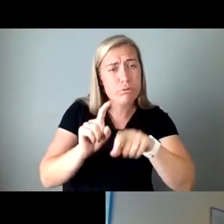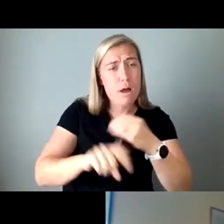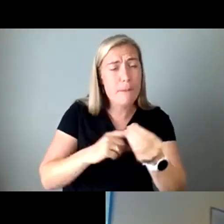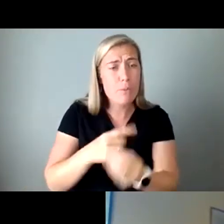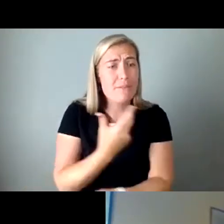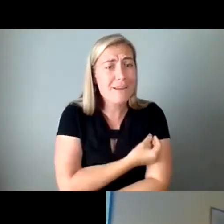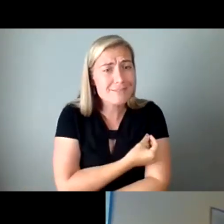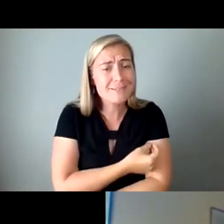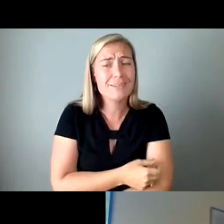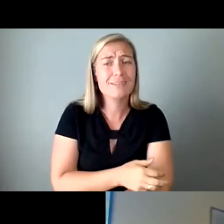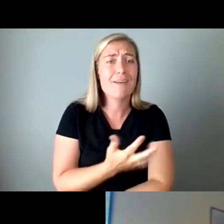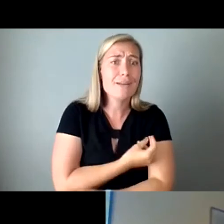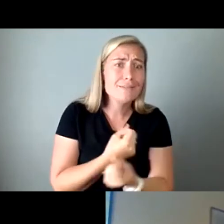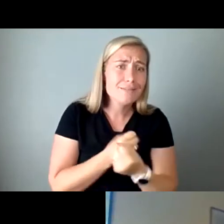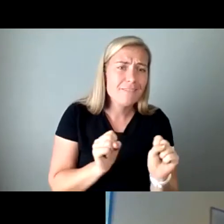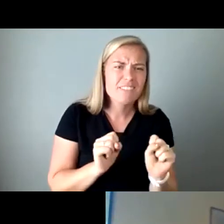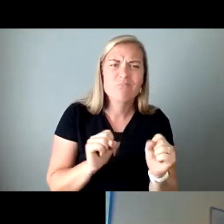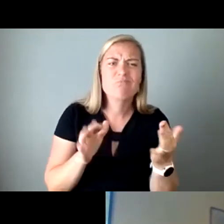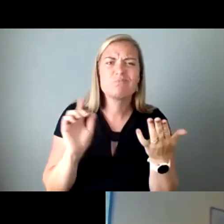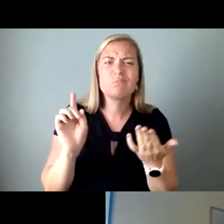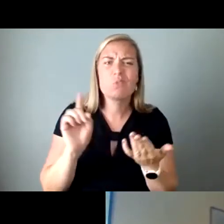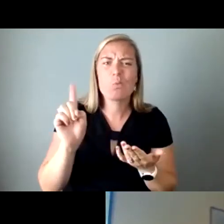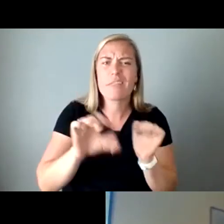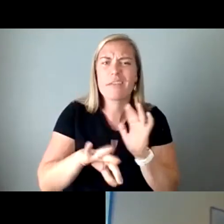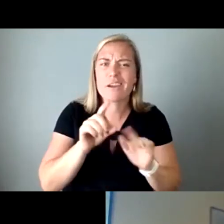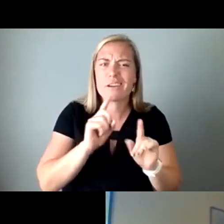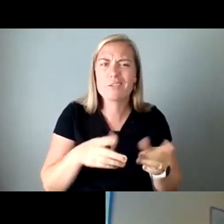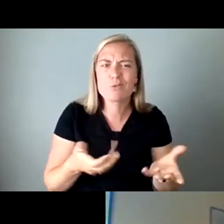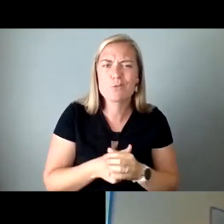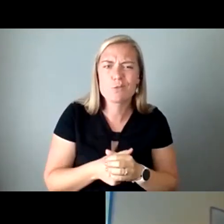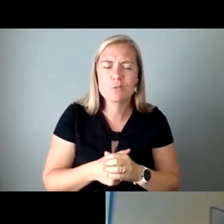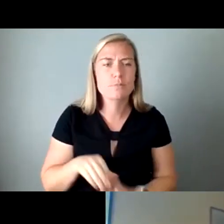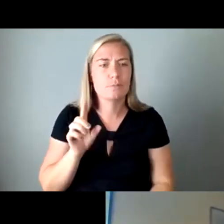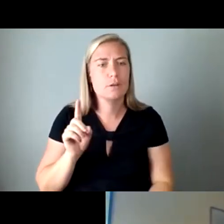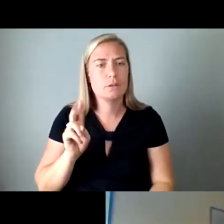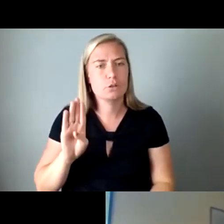safety. Where can they turn?". I think the best source of information about vaccines and